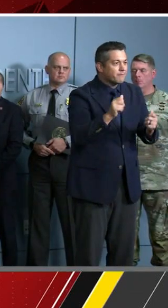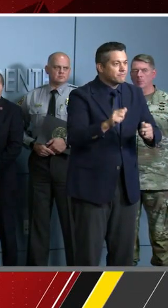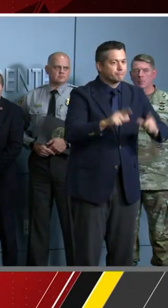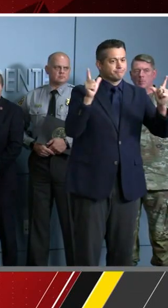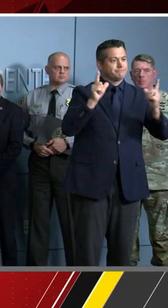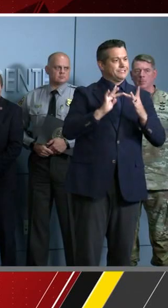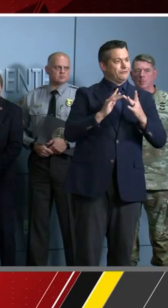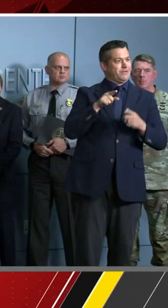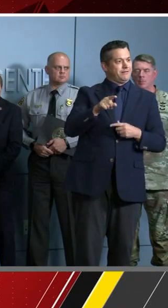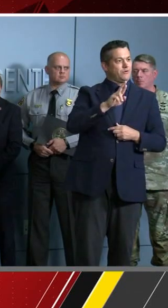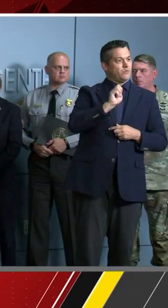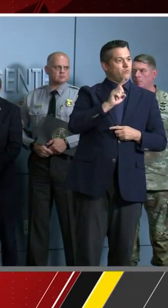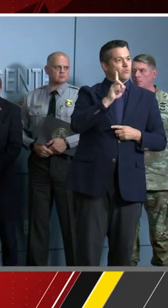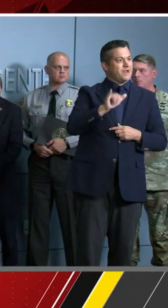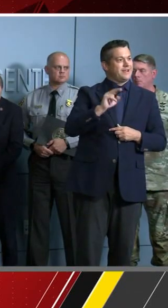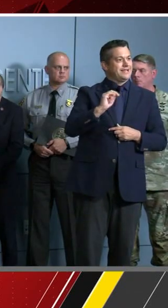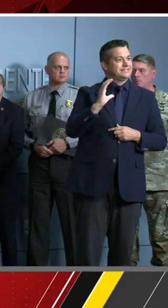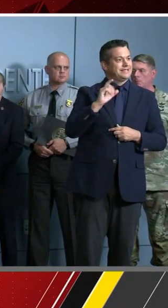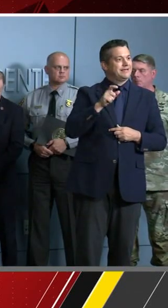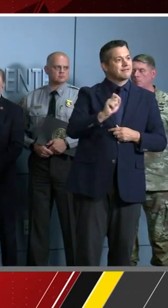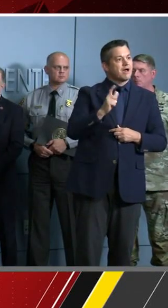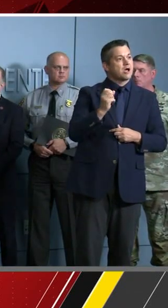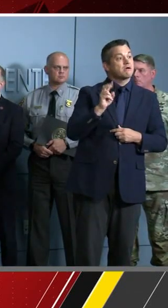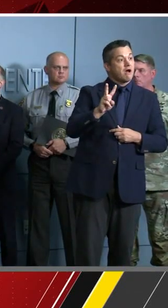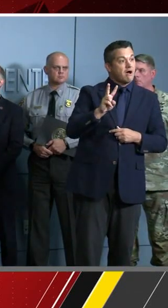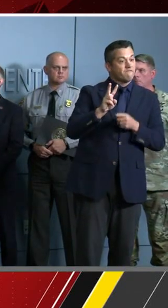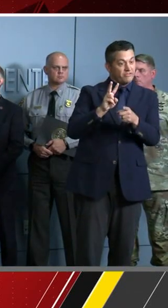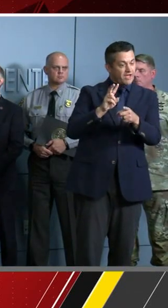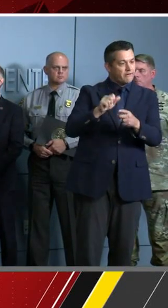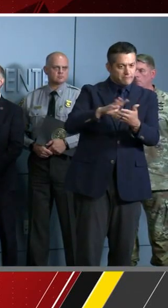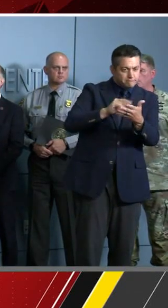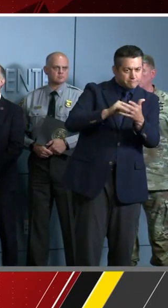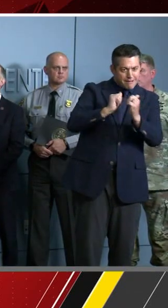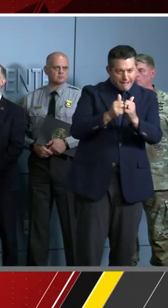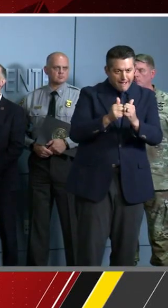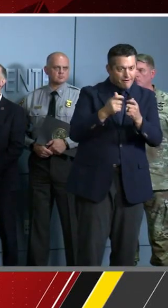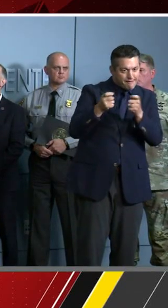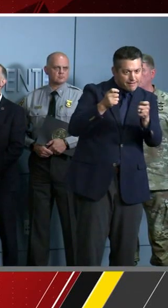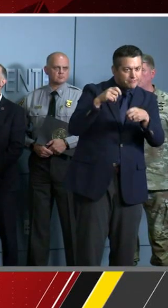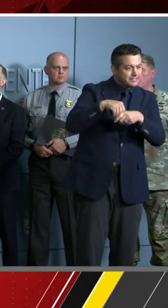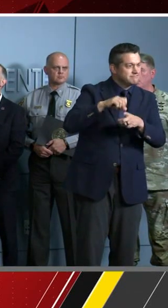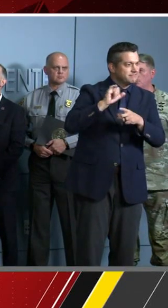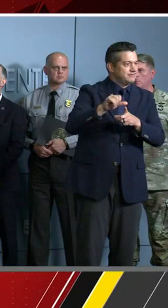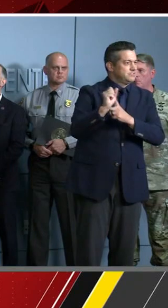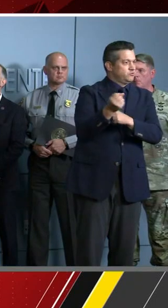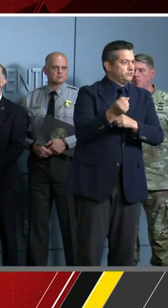I'm joined up here by Emergency